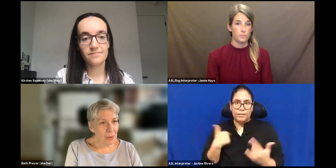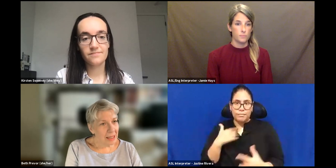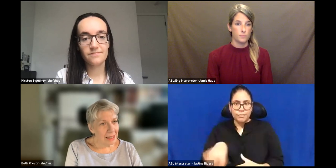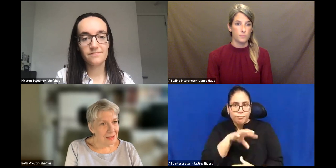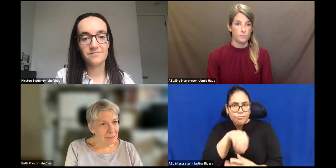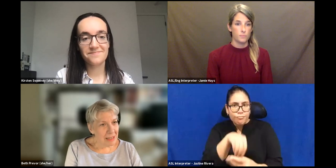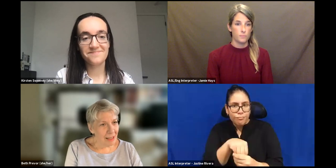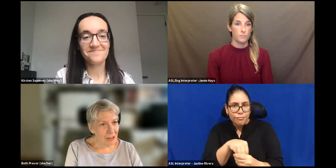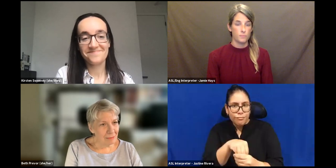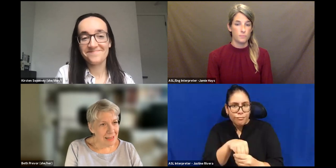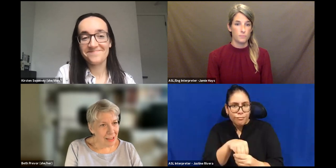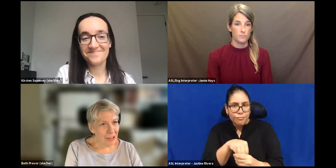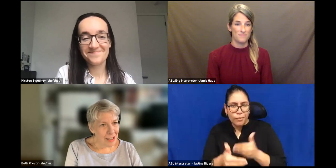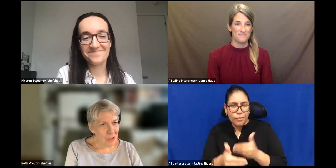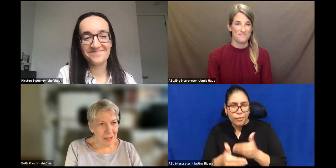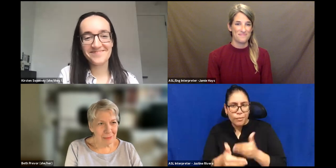So I think that's, is that a good, is that a good history?